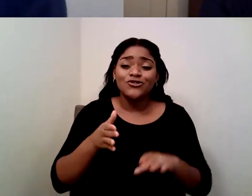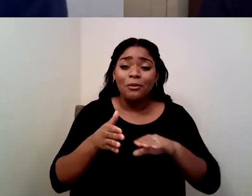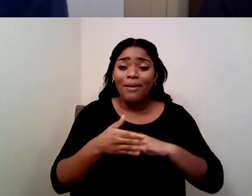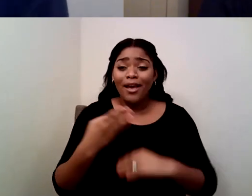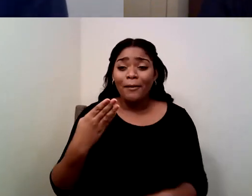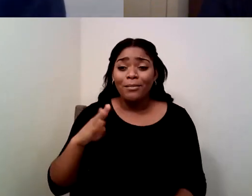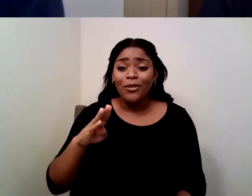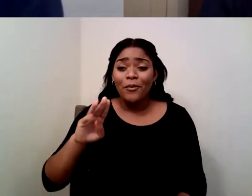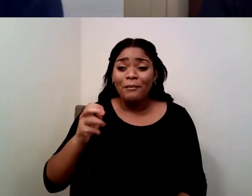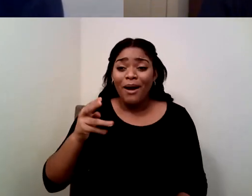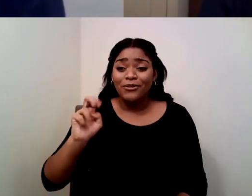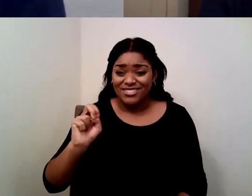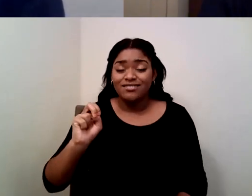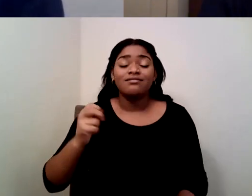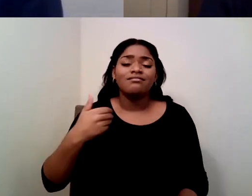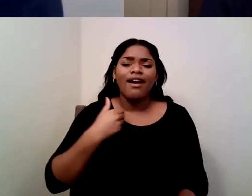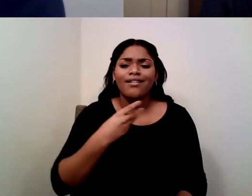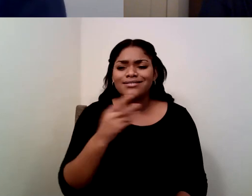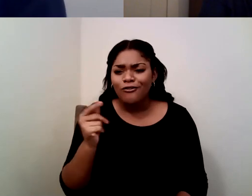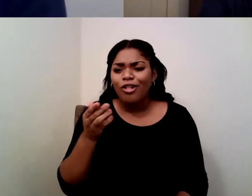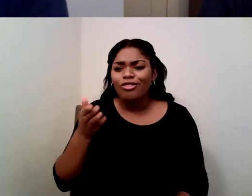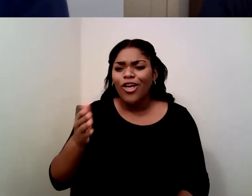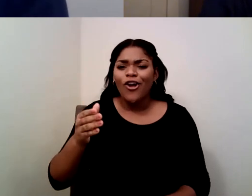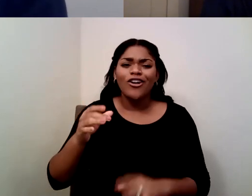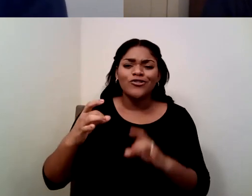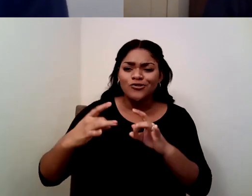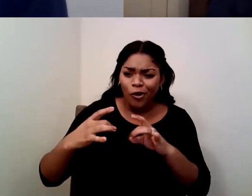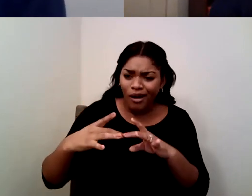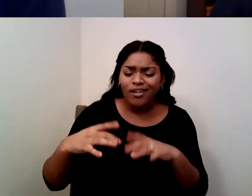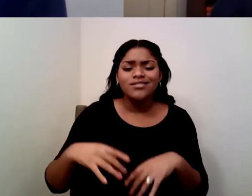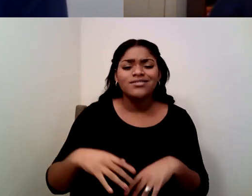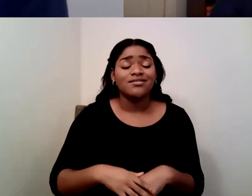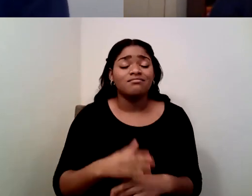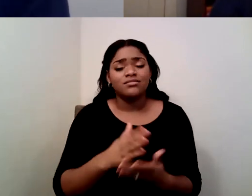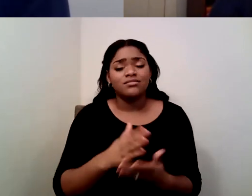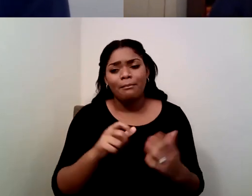We had a couple while I was working at Starbucks, I have had some others that were really, really